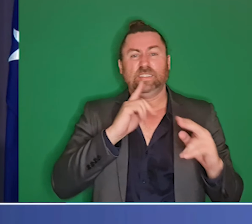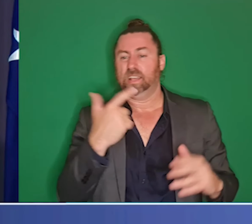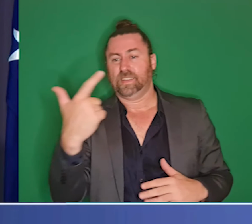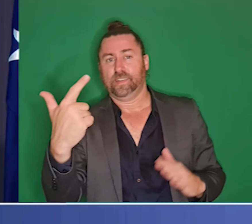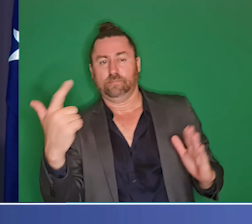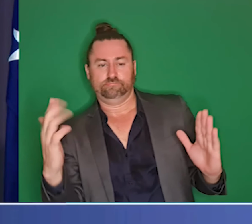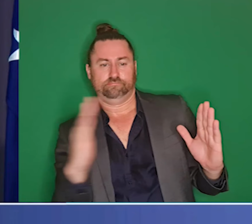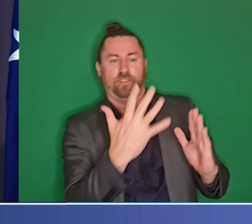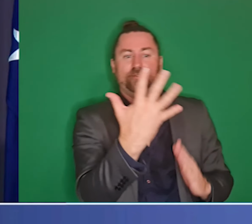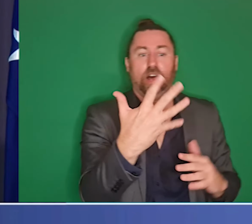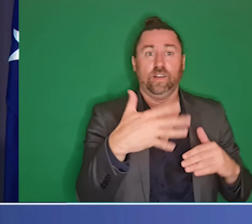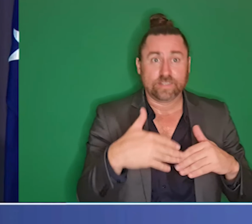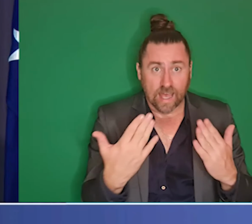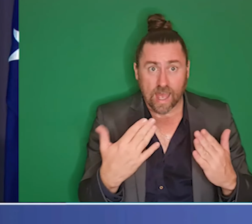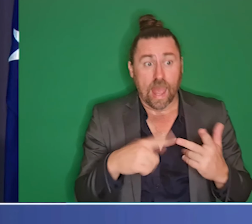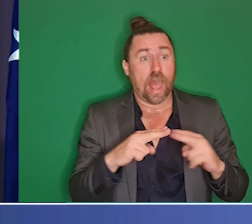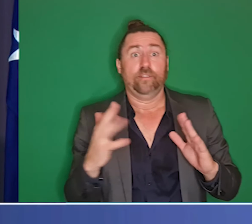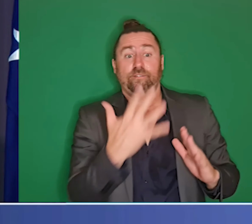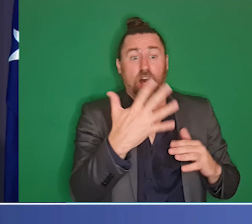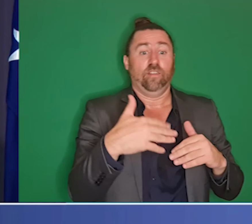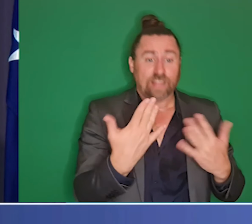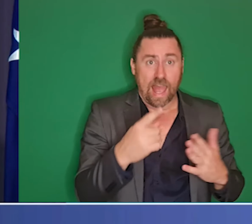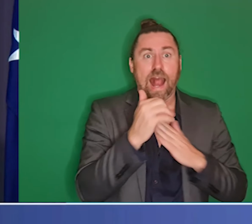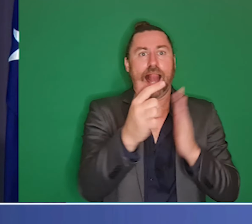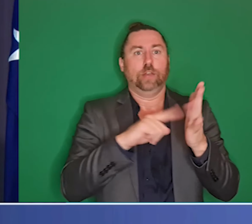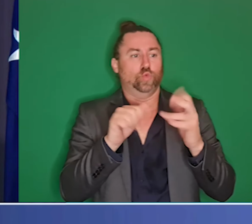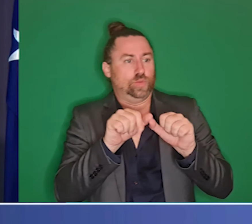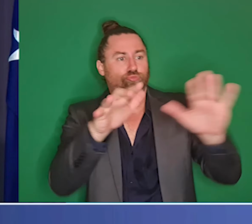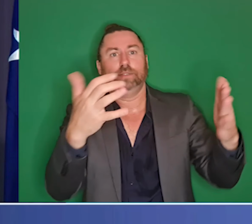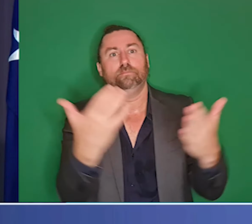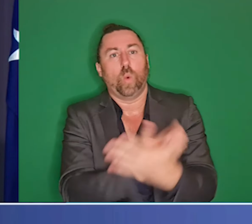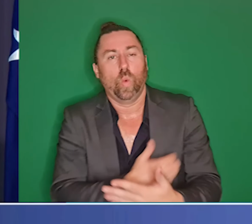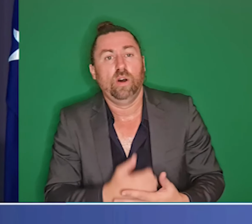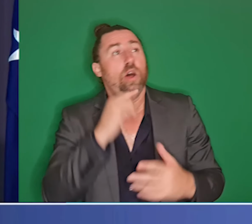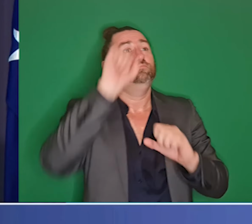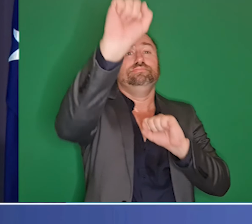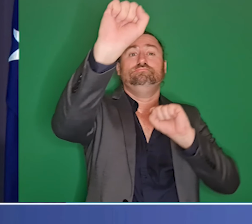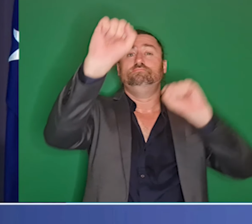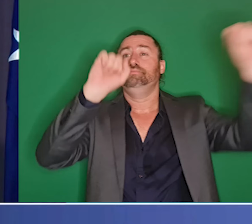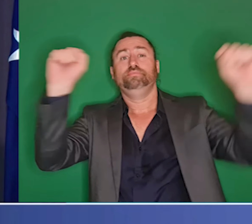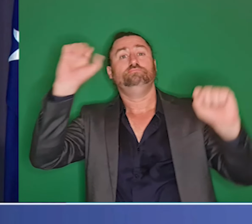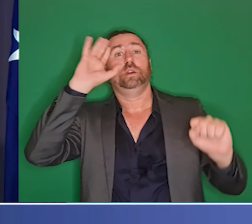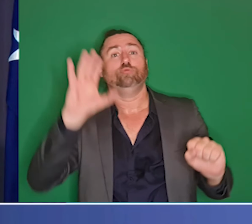the higher the risk of having transmission in the community. That's very clear. Different countries have taken different approaches to this.